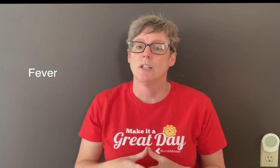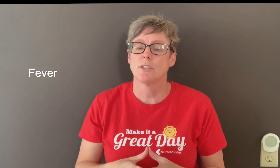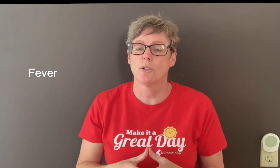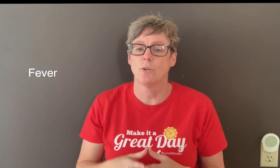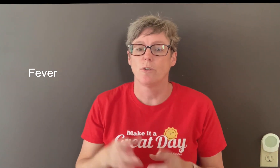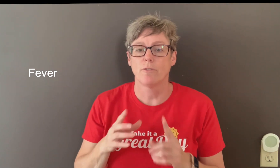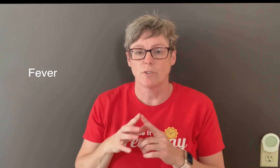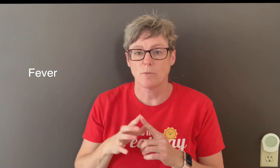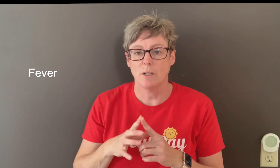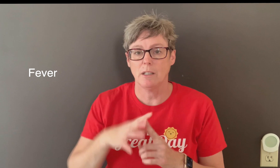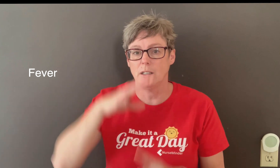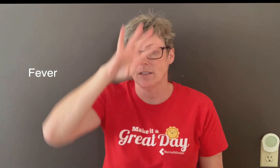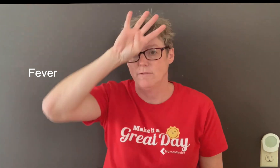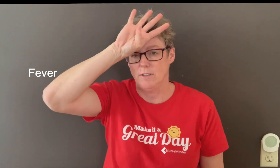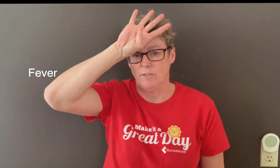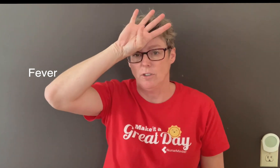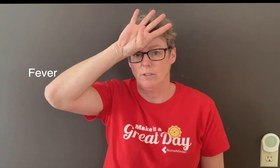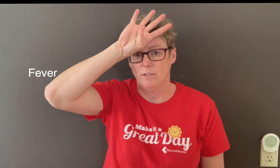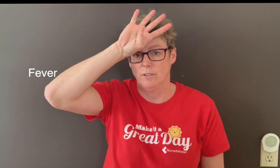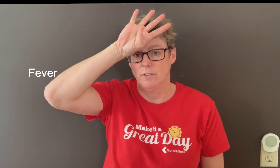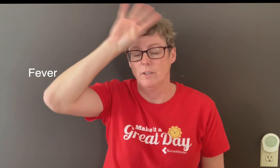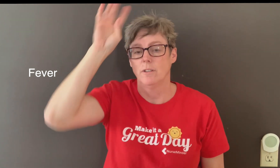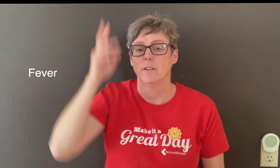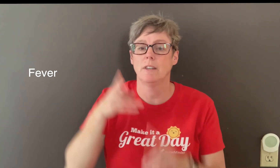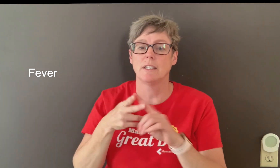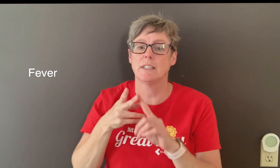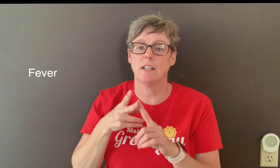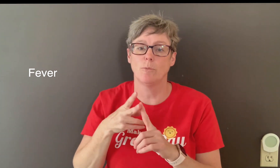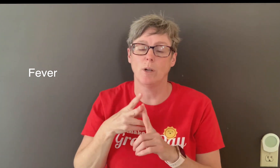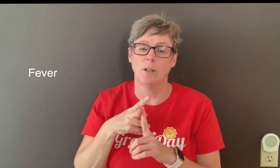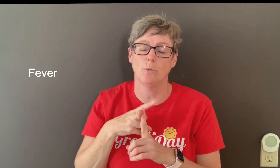so the first one is fever and the second one